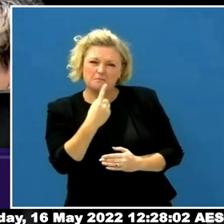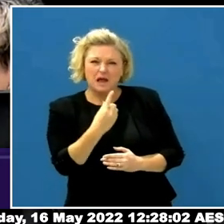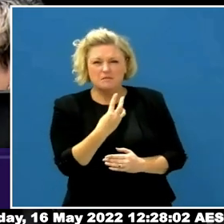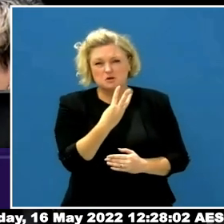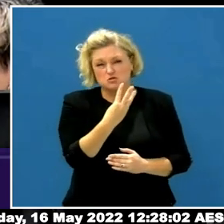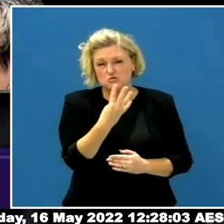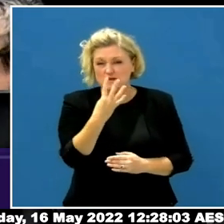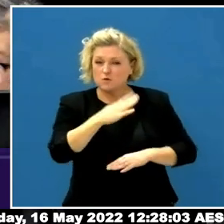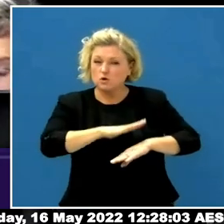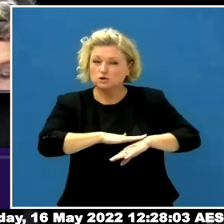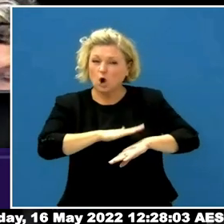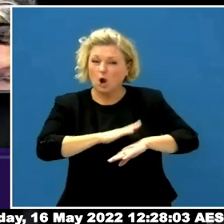Alright.